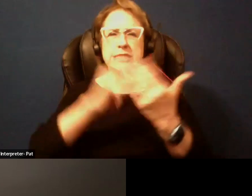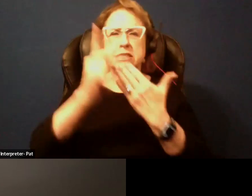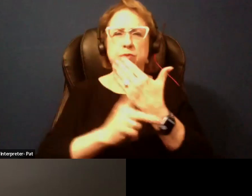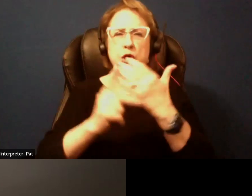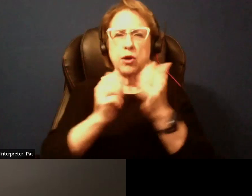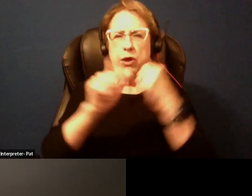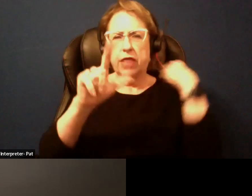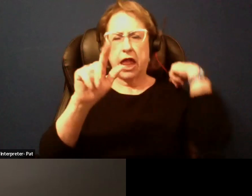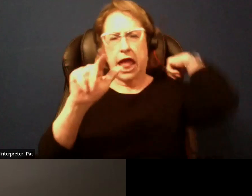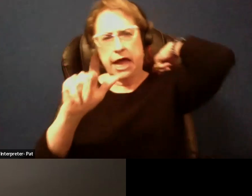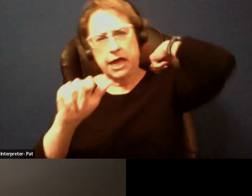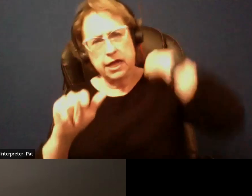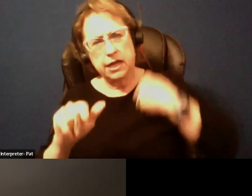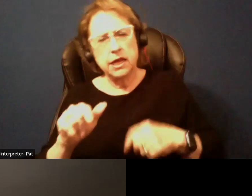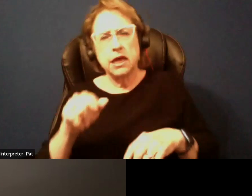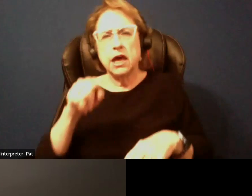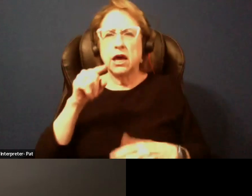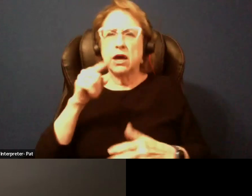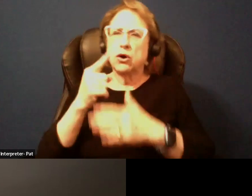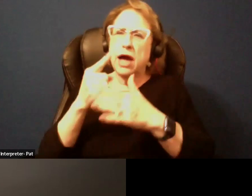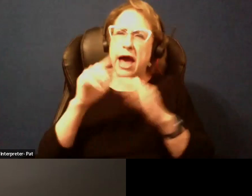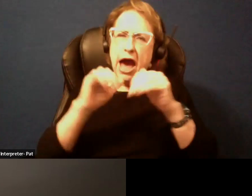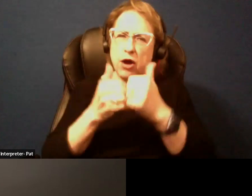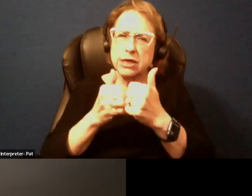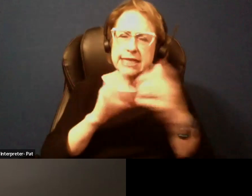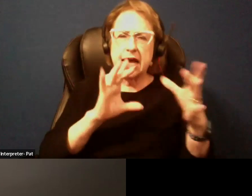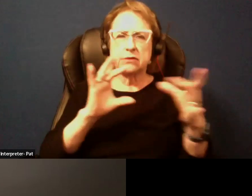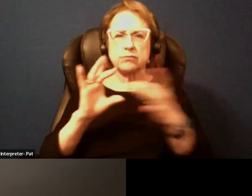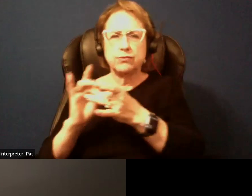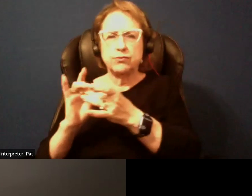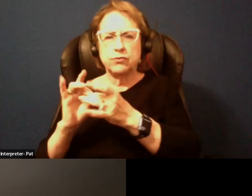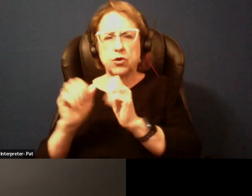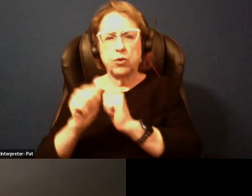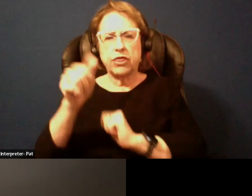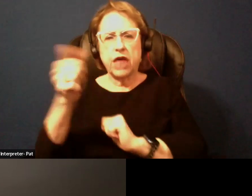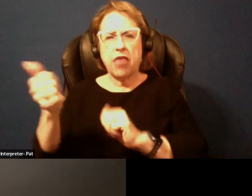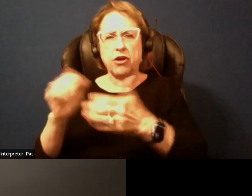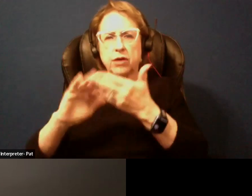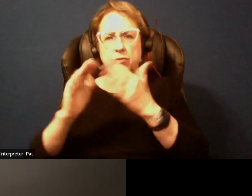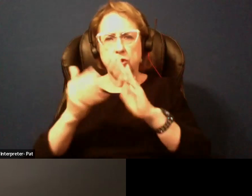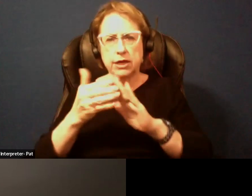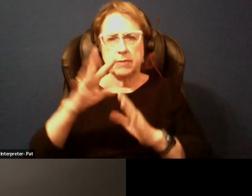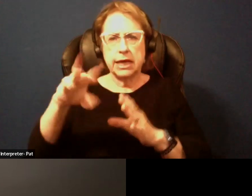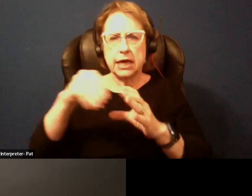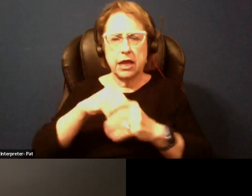program you do in Los Angeles with how other communities can get involved with FOA to build